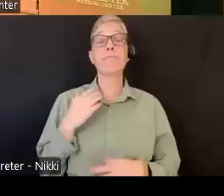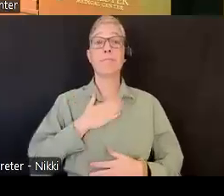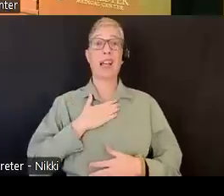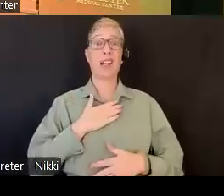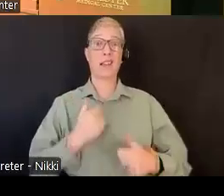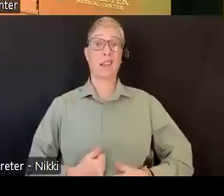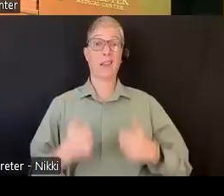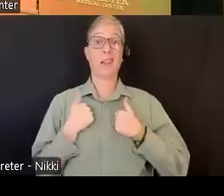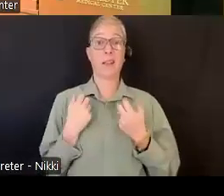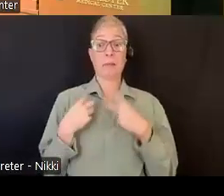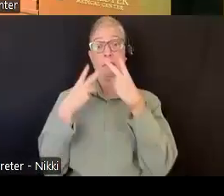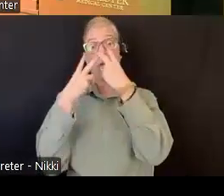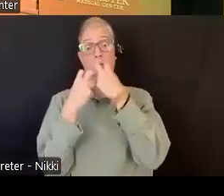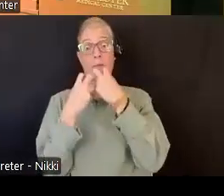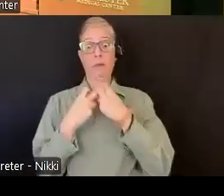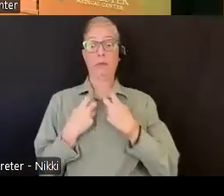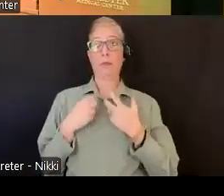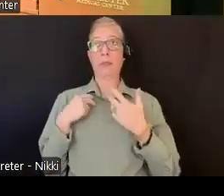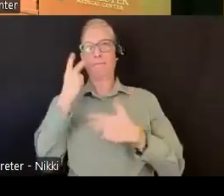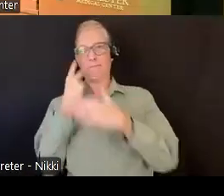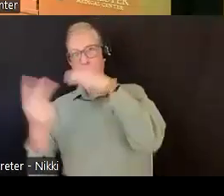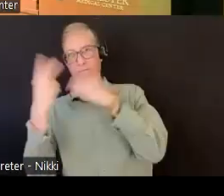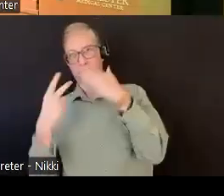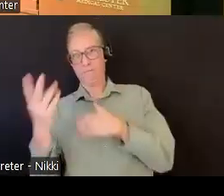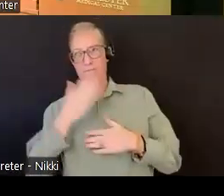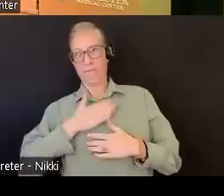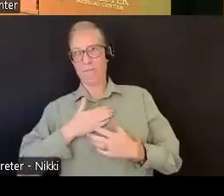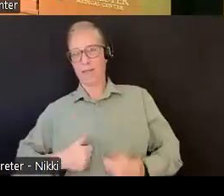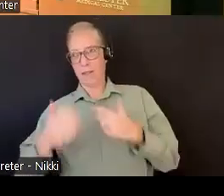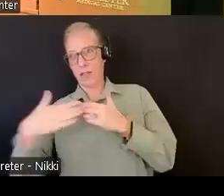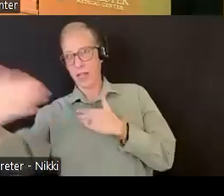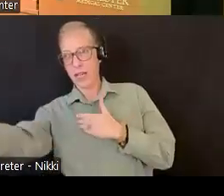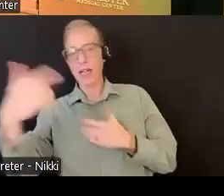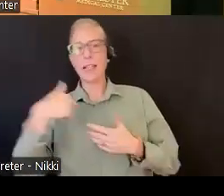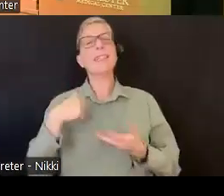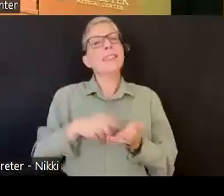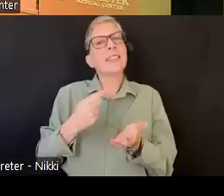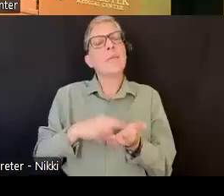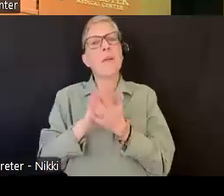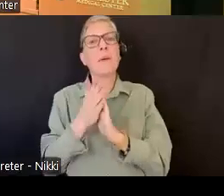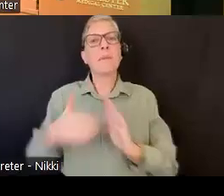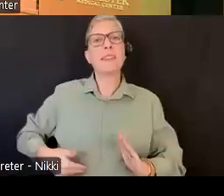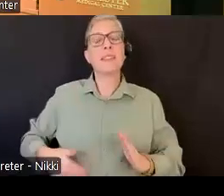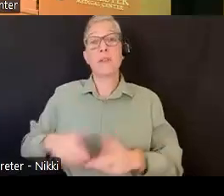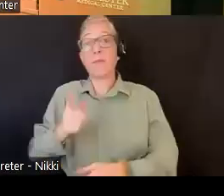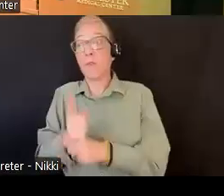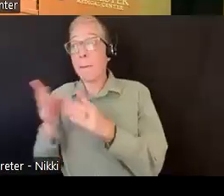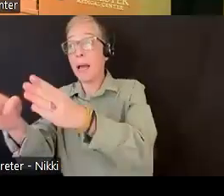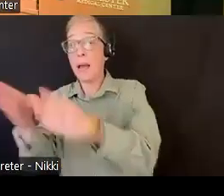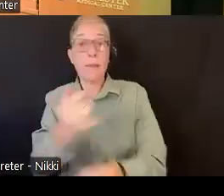going. And you kind of get this internal sense that you're maybe on the right path or the wrong path. And I kind of sensed I was like, "All right, I see where this is going and this is not really